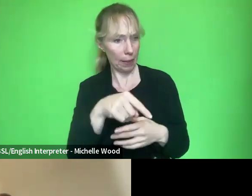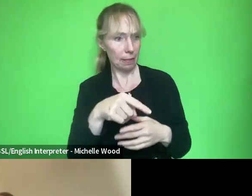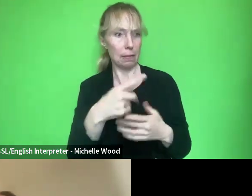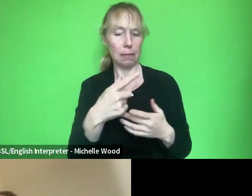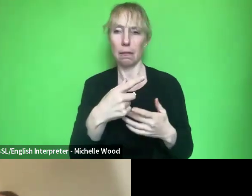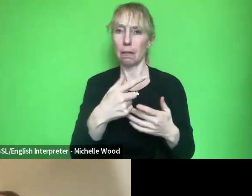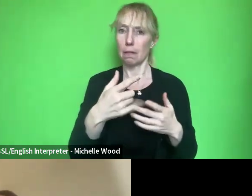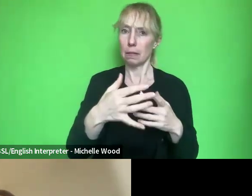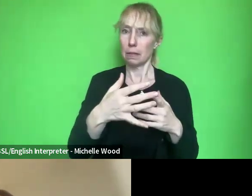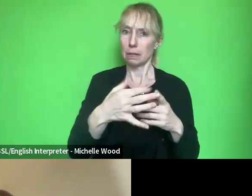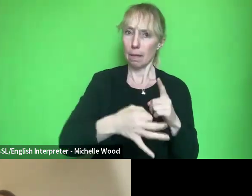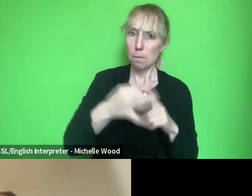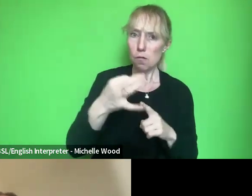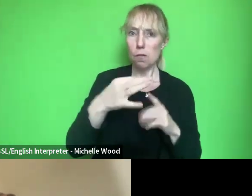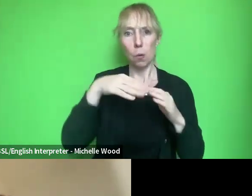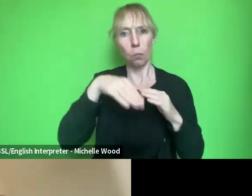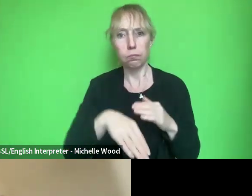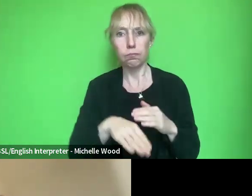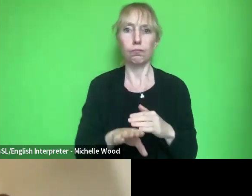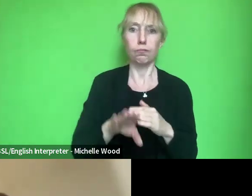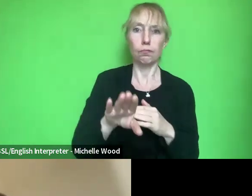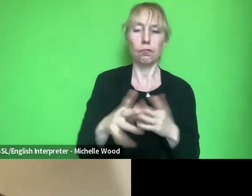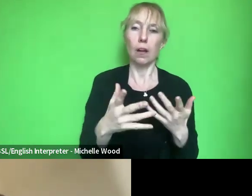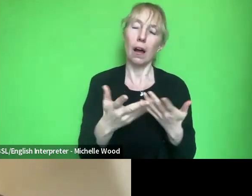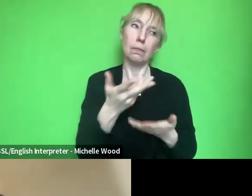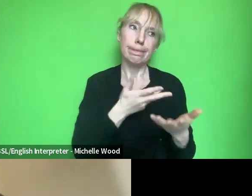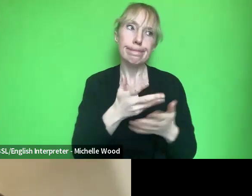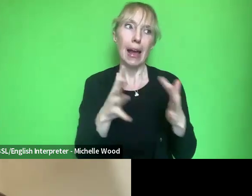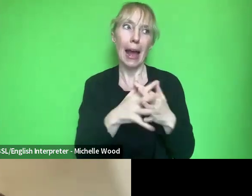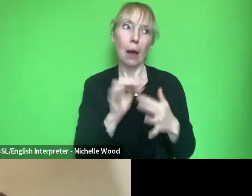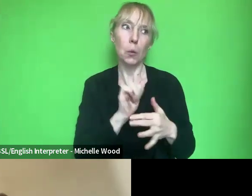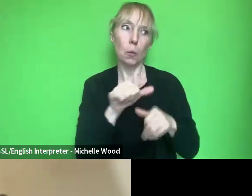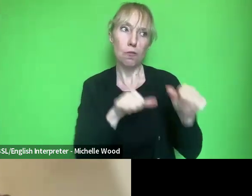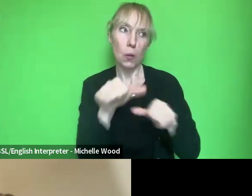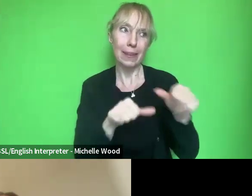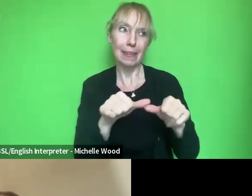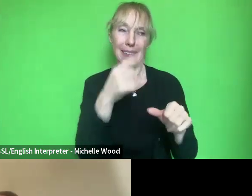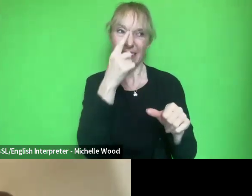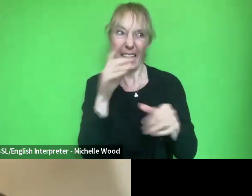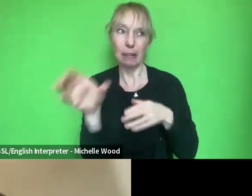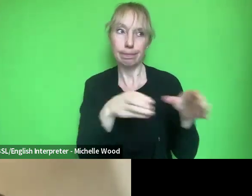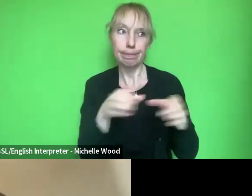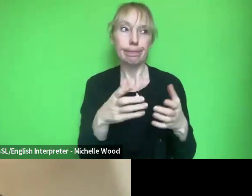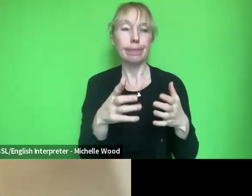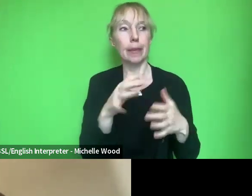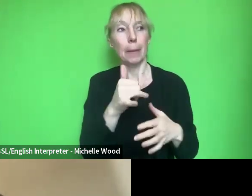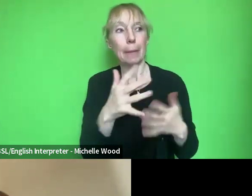kind of consult with them about how they can improve their processes and, you know, look to address any issues that